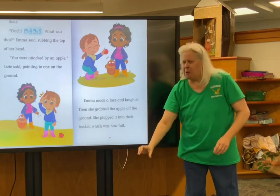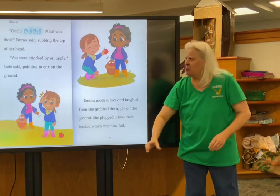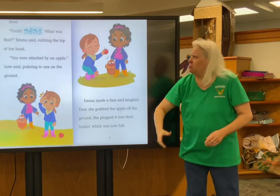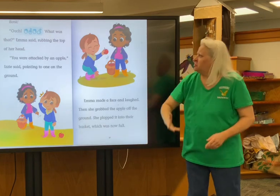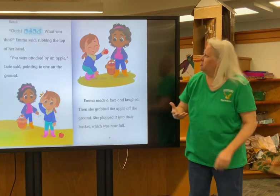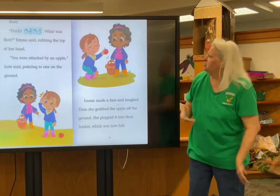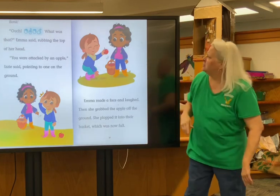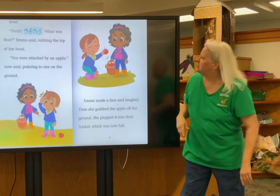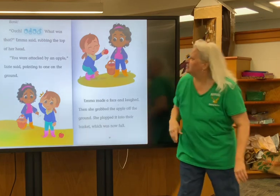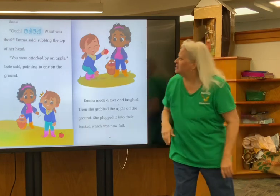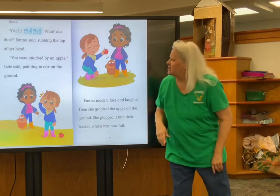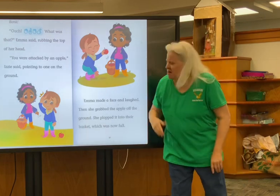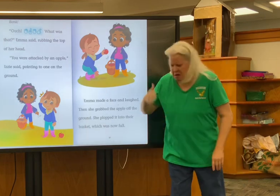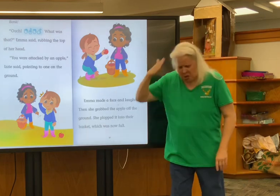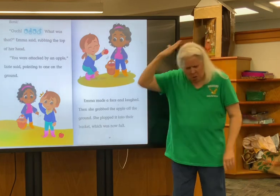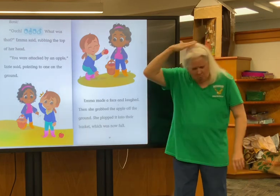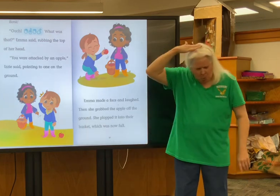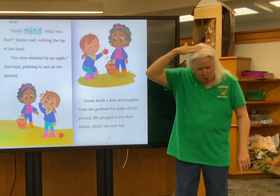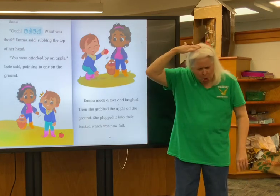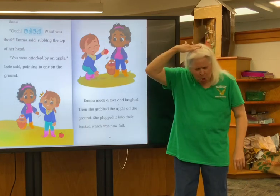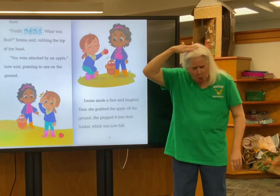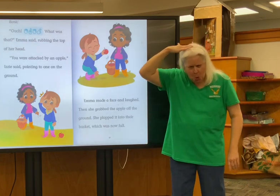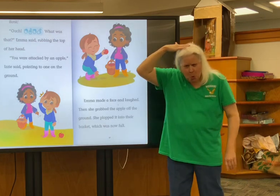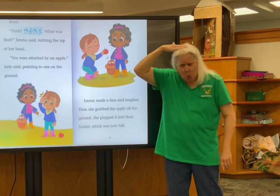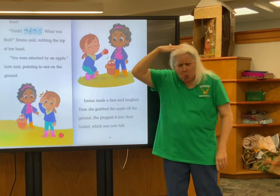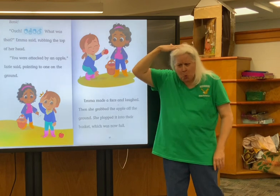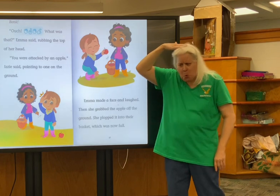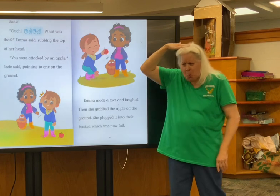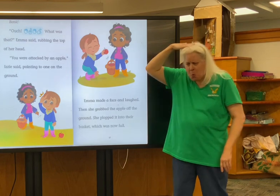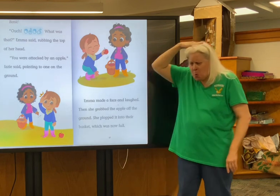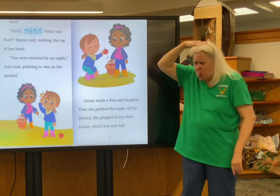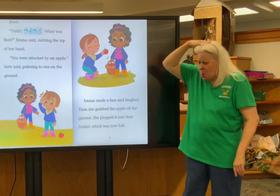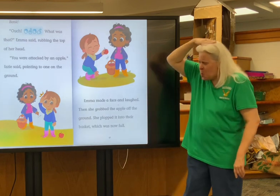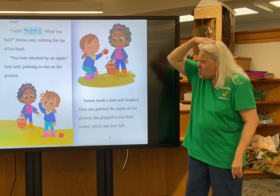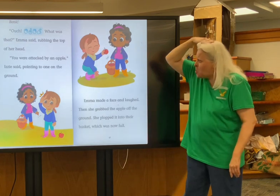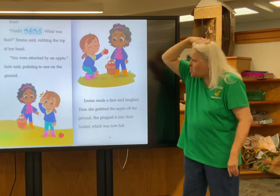"Ouch!